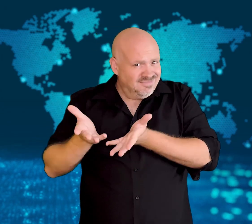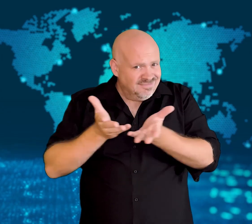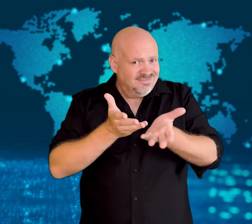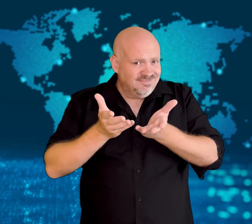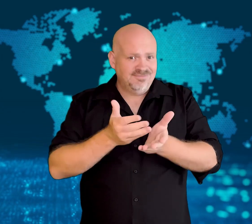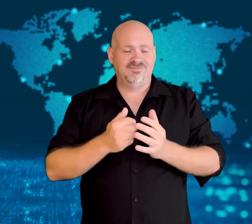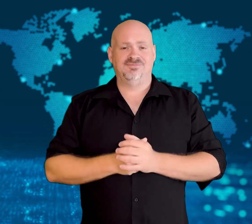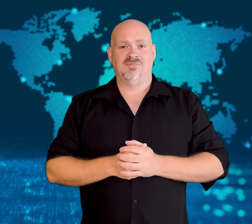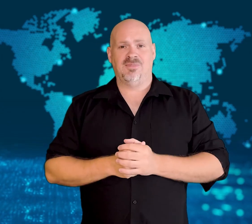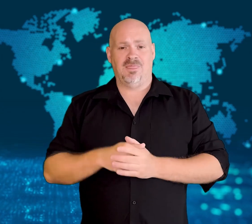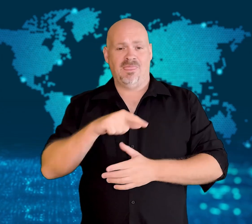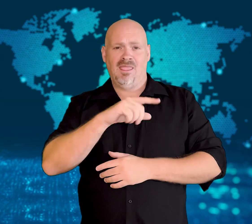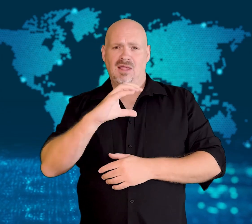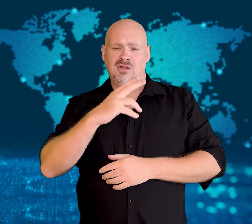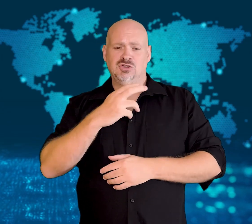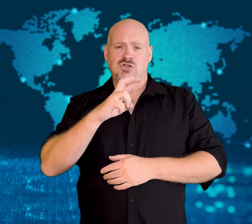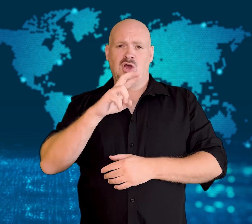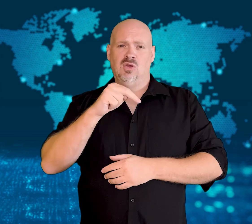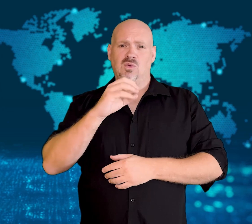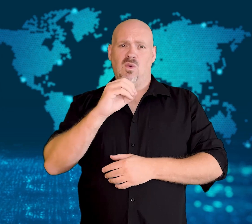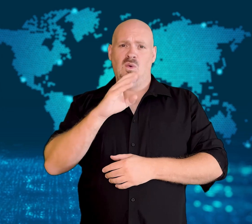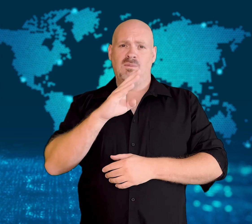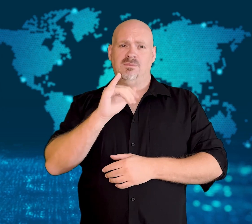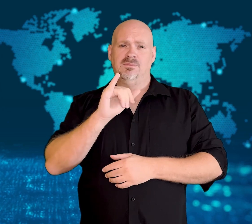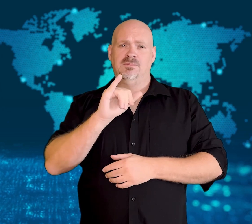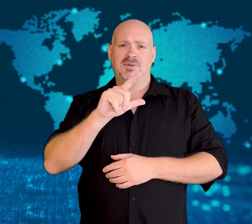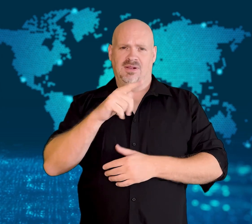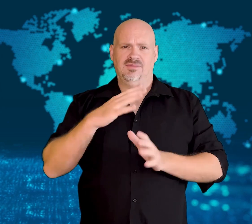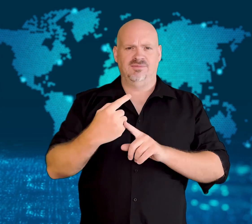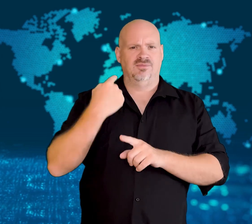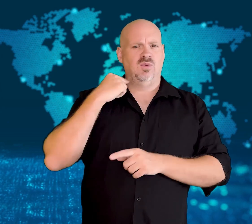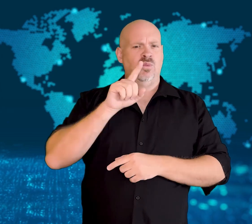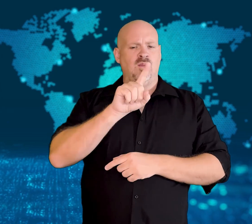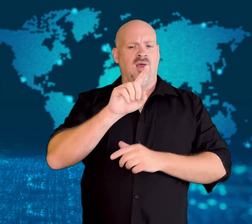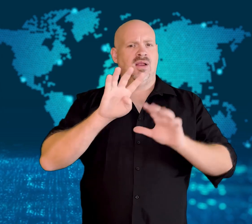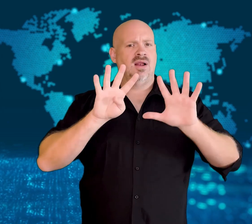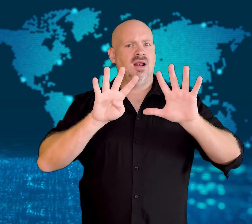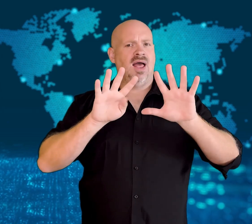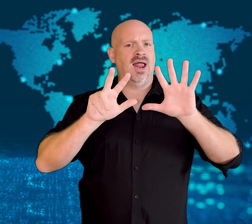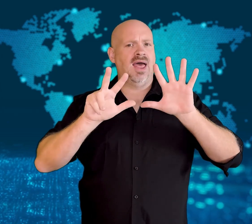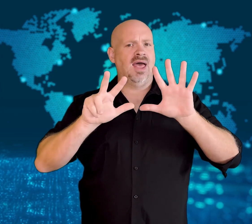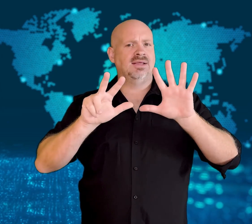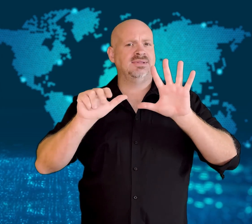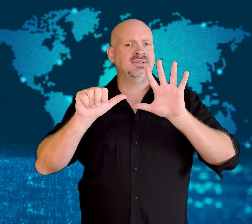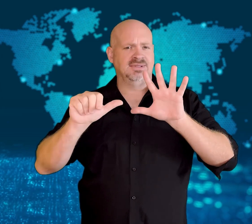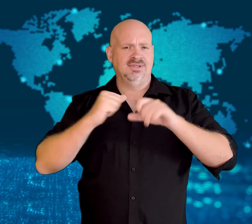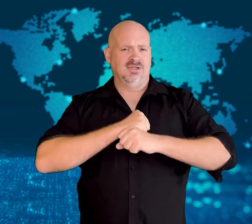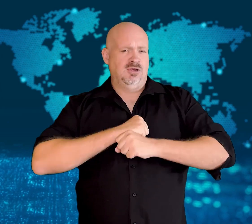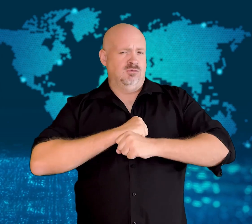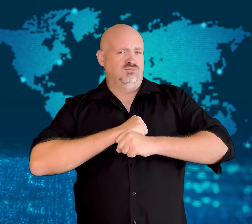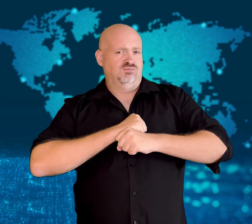The Chernobyl nuclear attack took place in 1886 which resulted